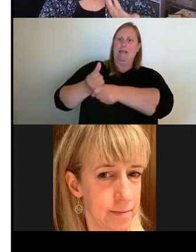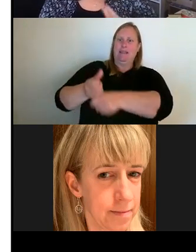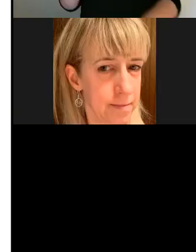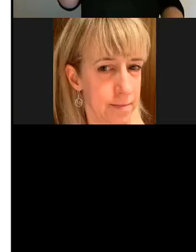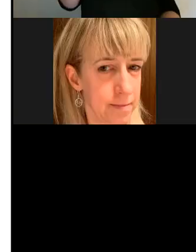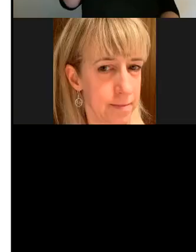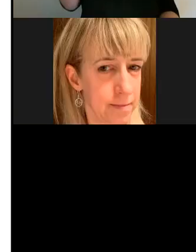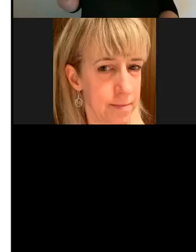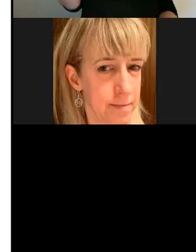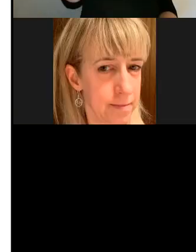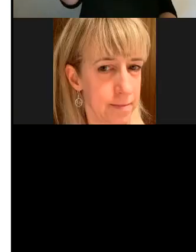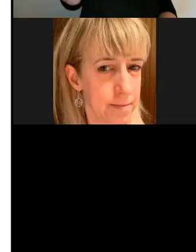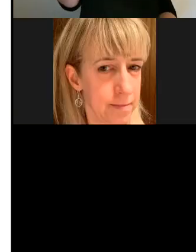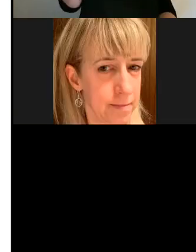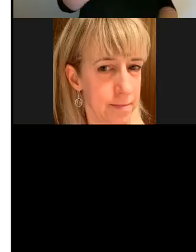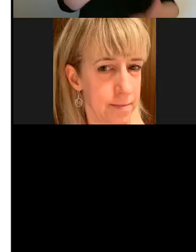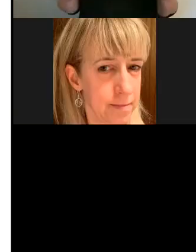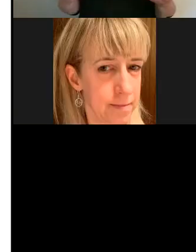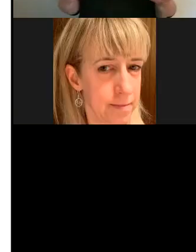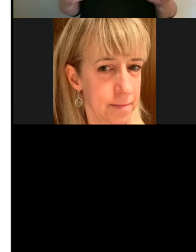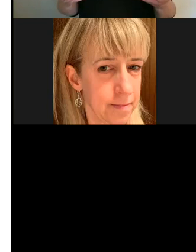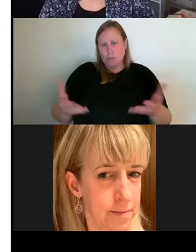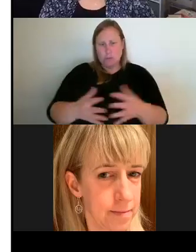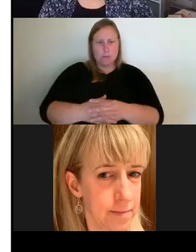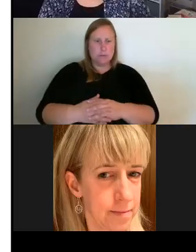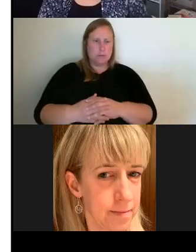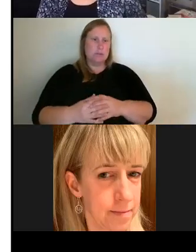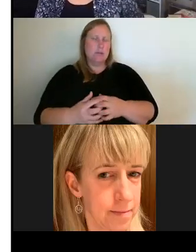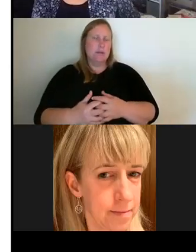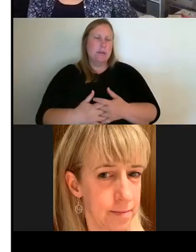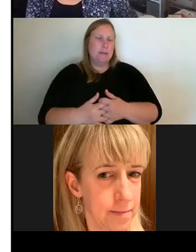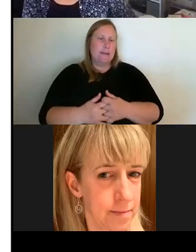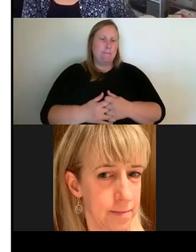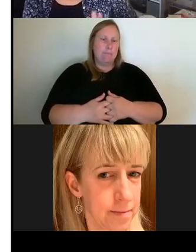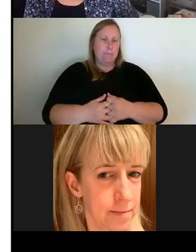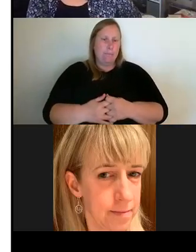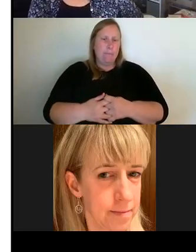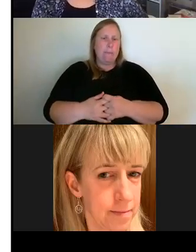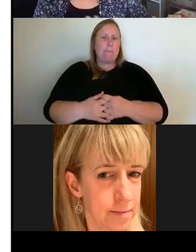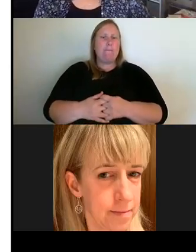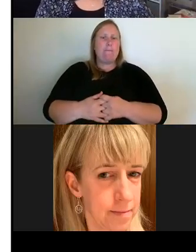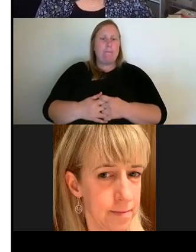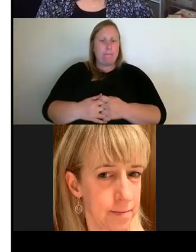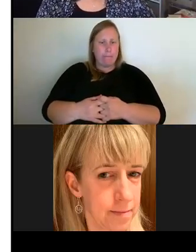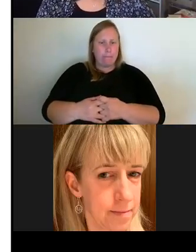be perceived as yelling. So, we just talked about some of the ways you can